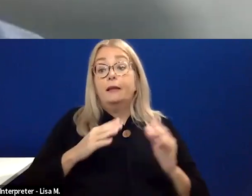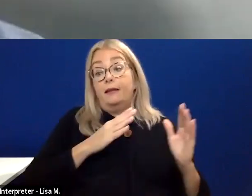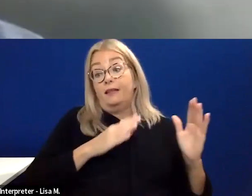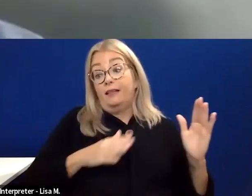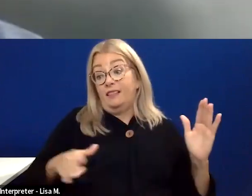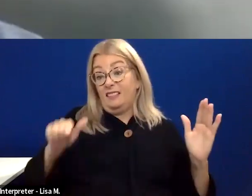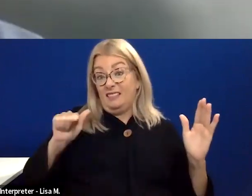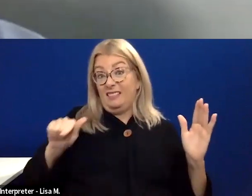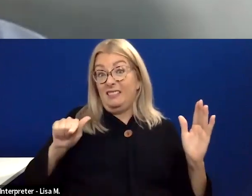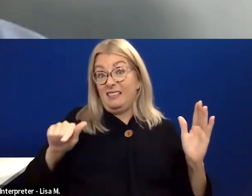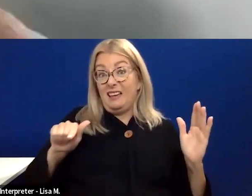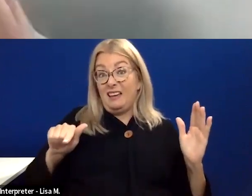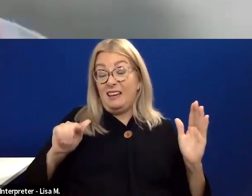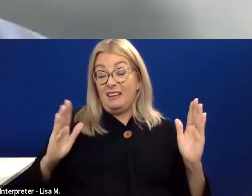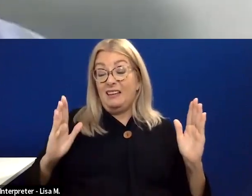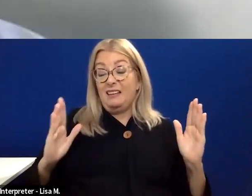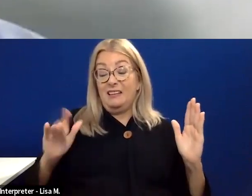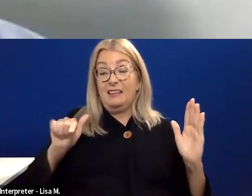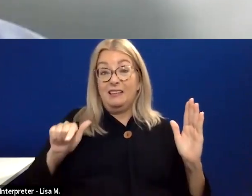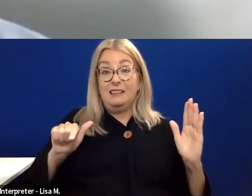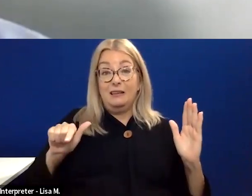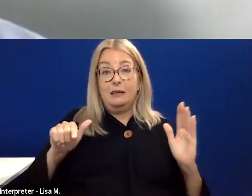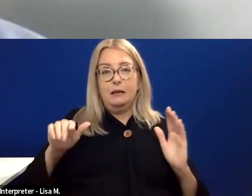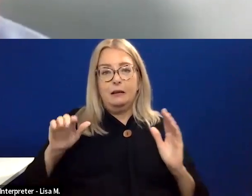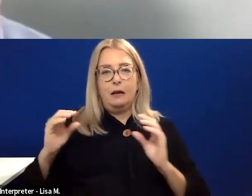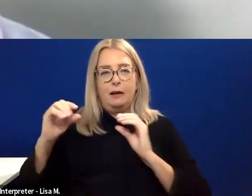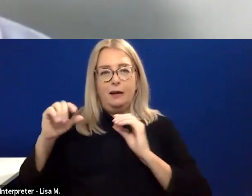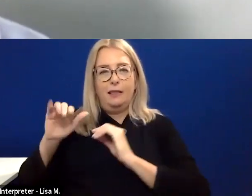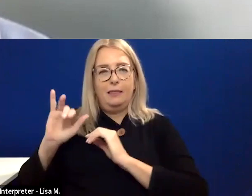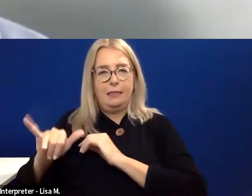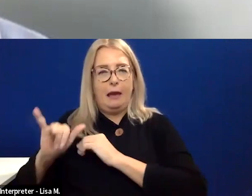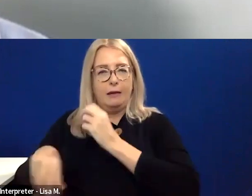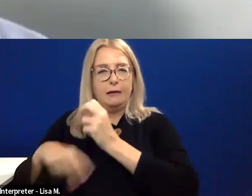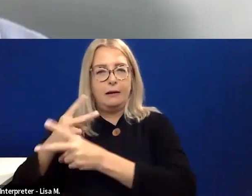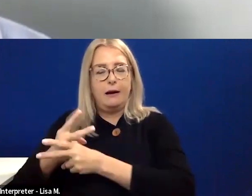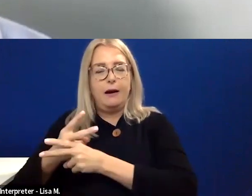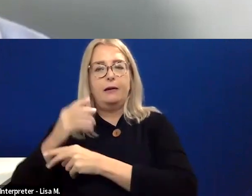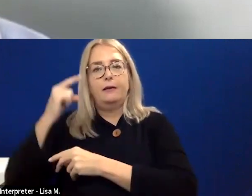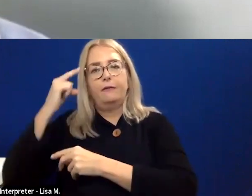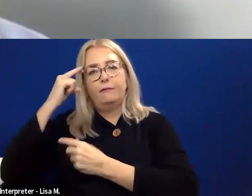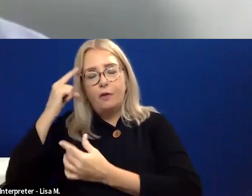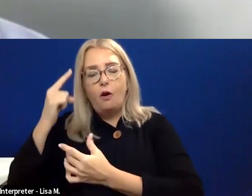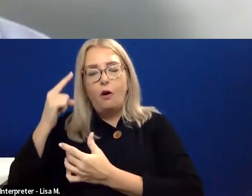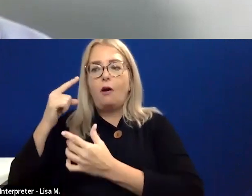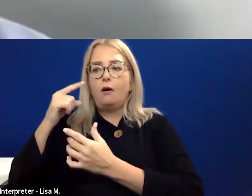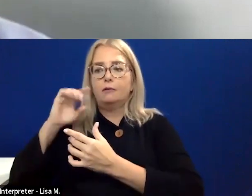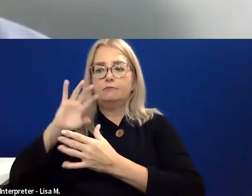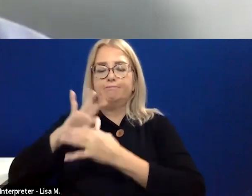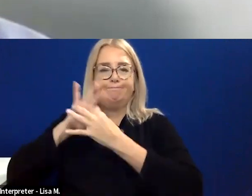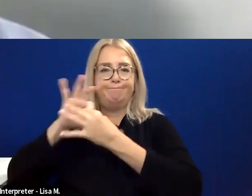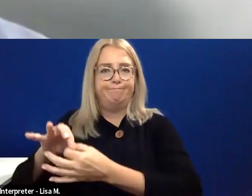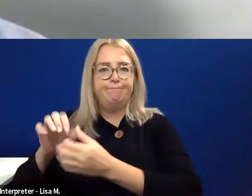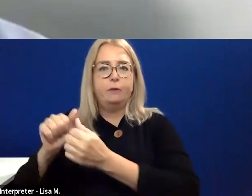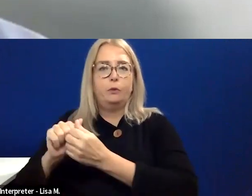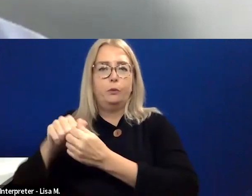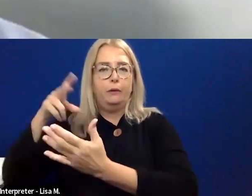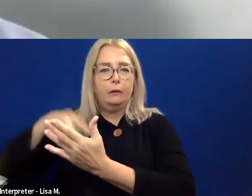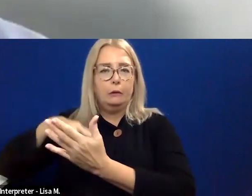of thought that needs to be put into reading most of the texts or or or uh what we need to kids need